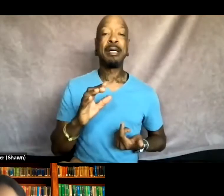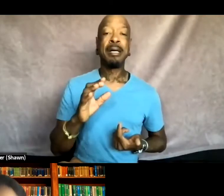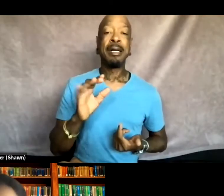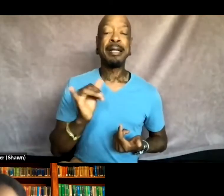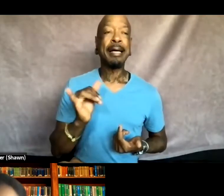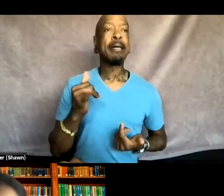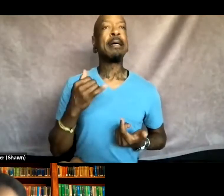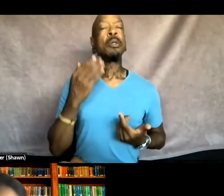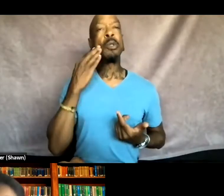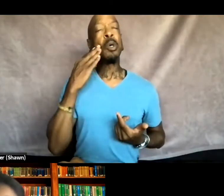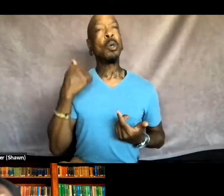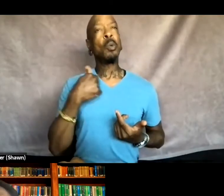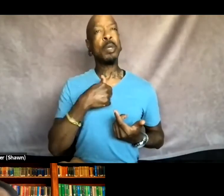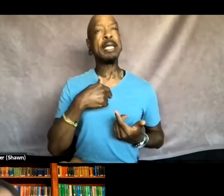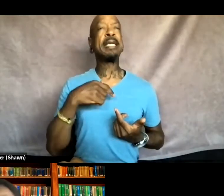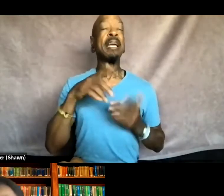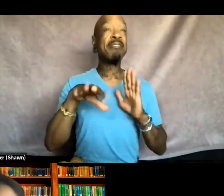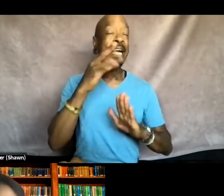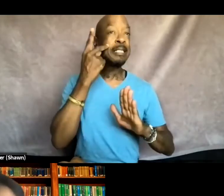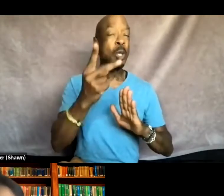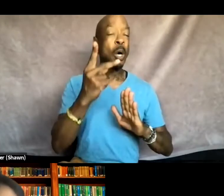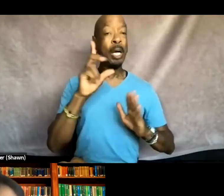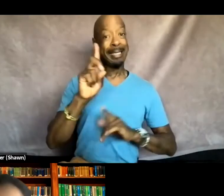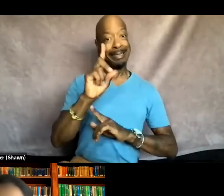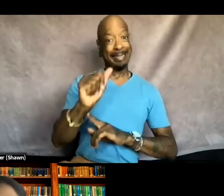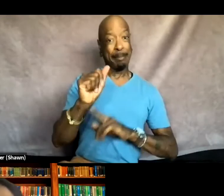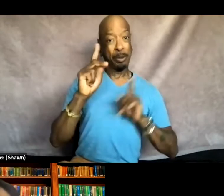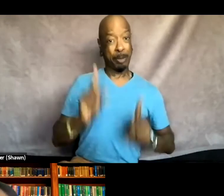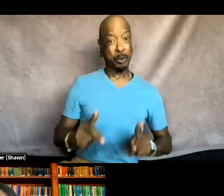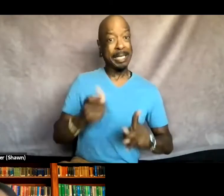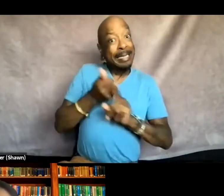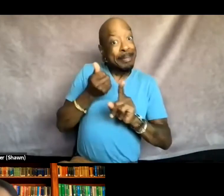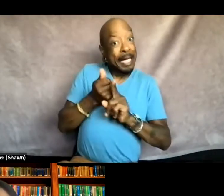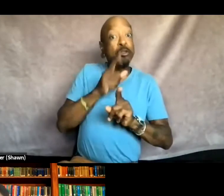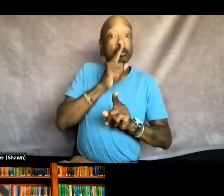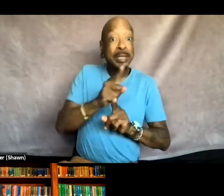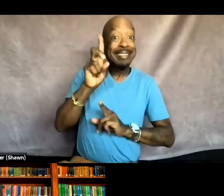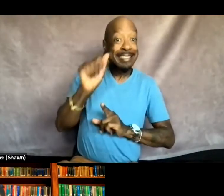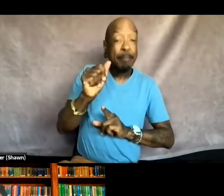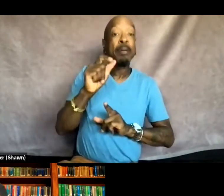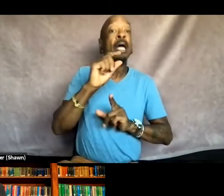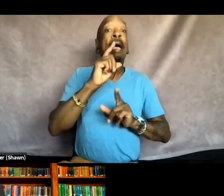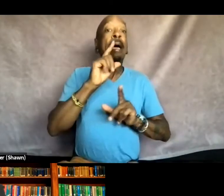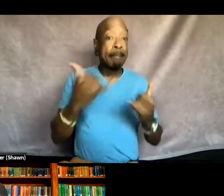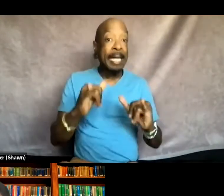a disabled person with actually disable the lead role and to me it was so obvious that.